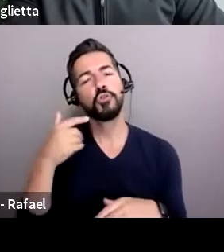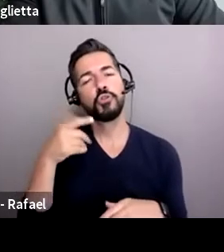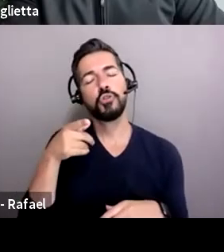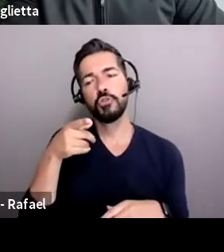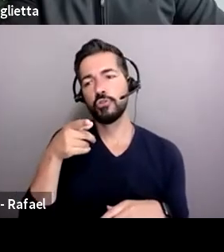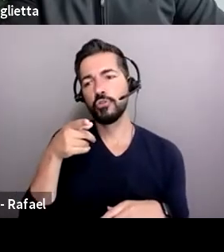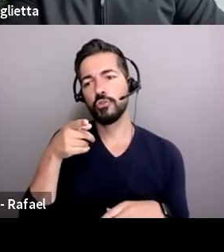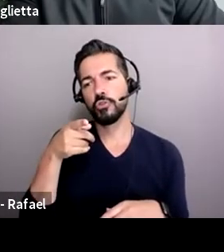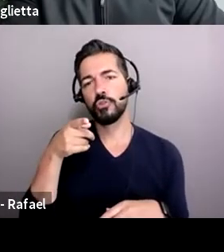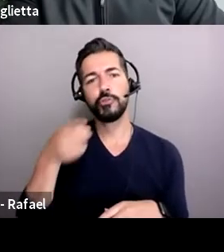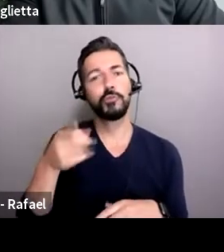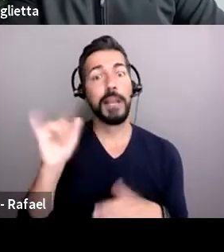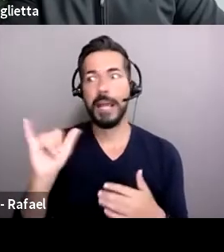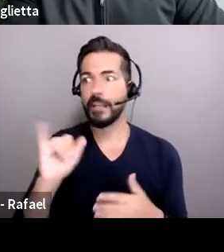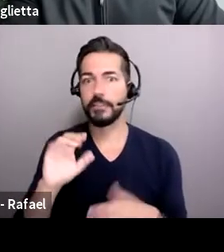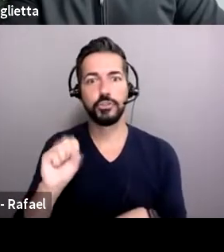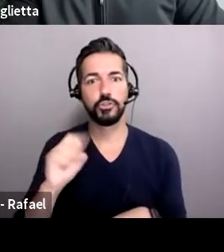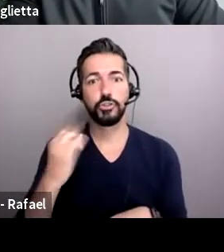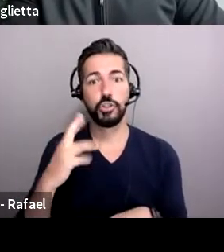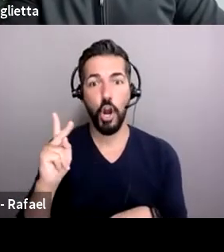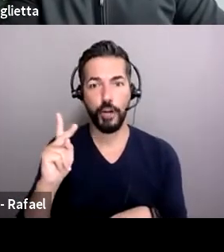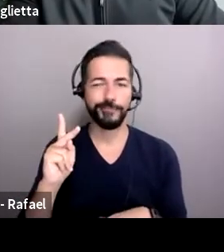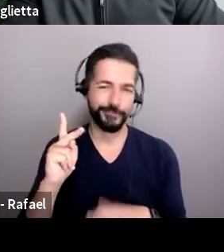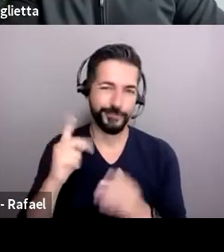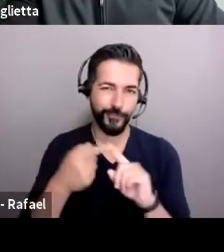from Shark Tank and you have a business being presented in front of you.